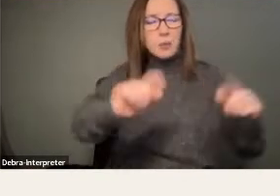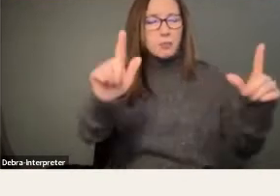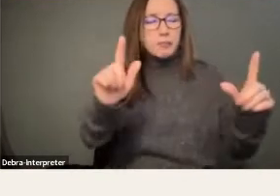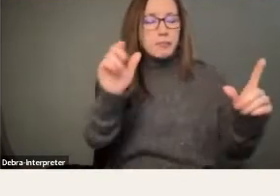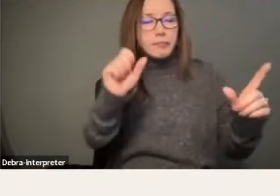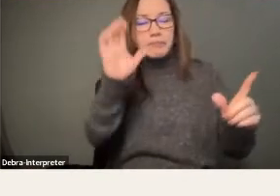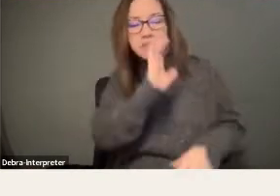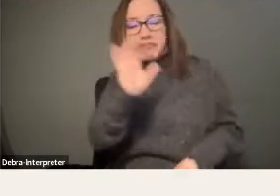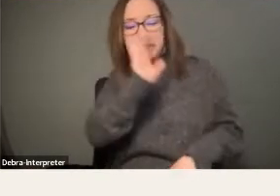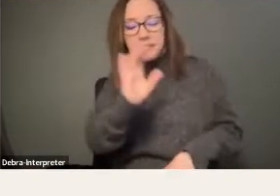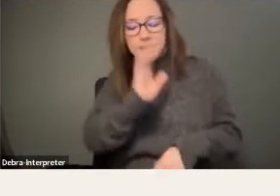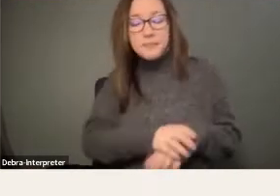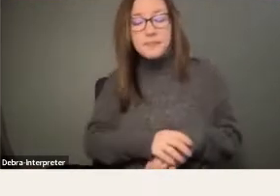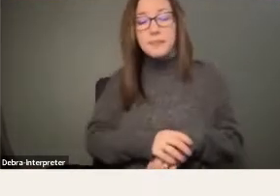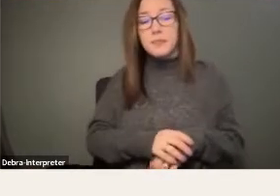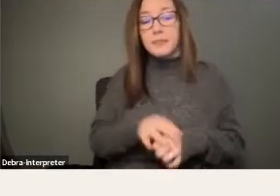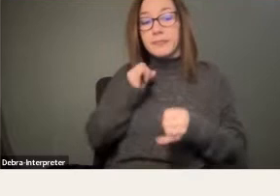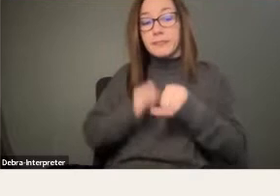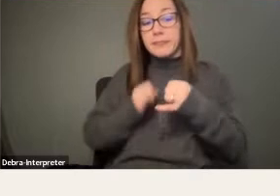archives. You can use Internet and the STHRAOEUD browse as well.